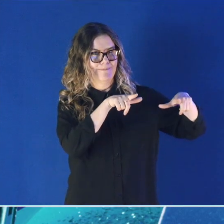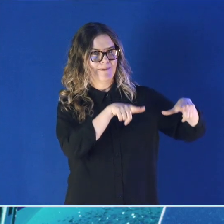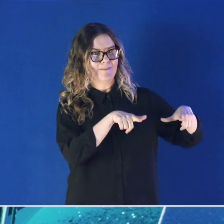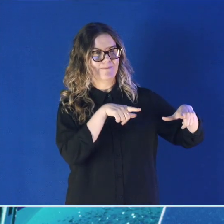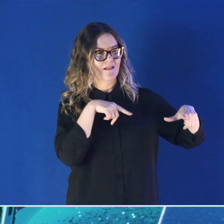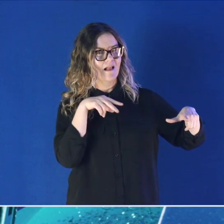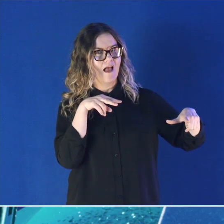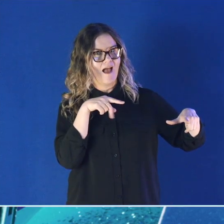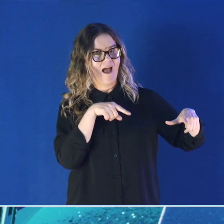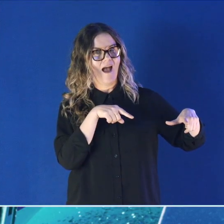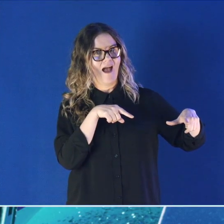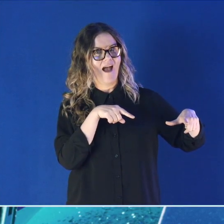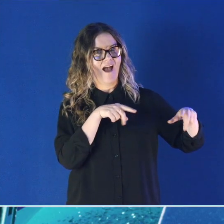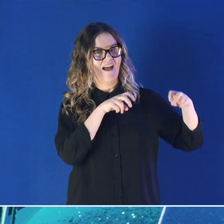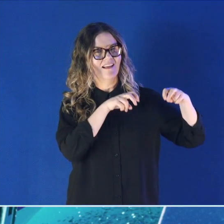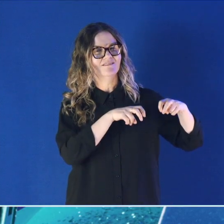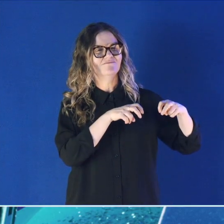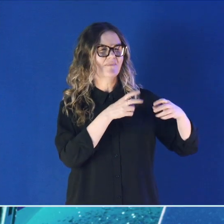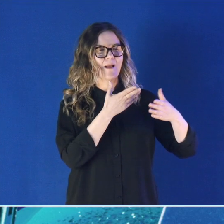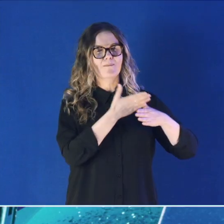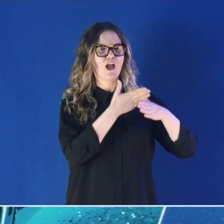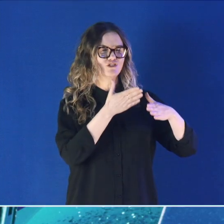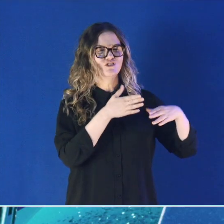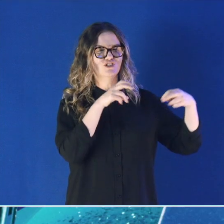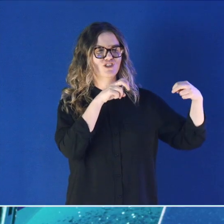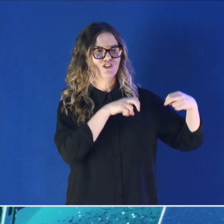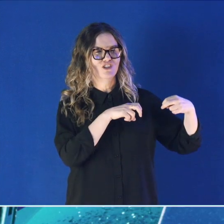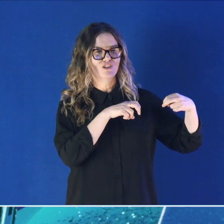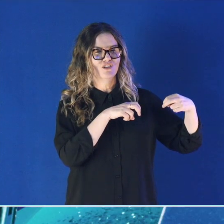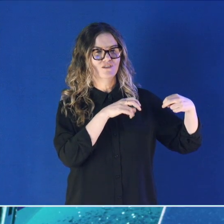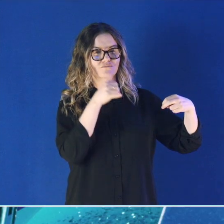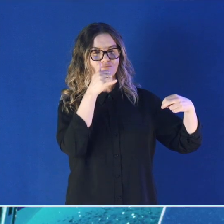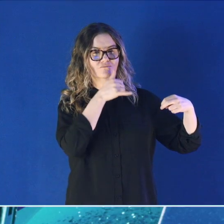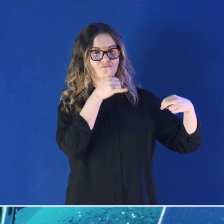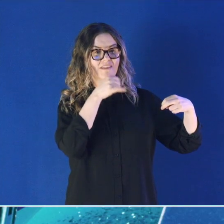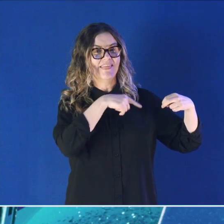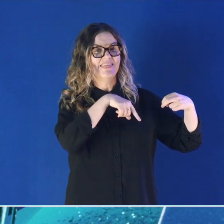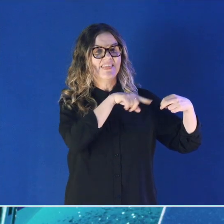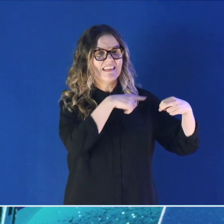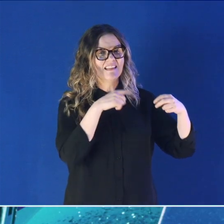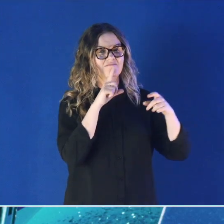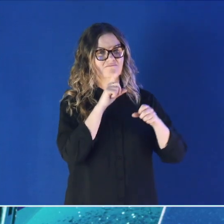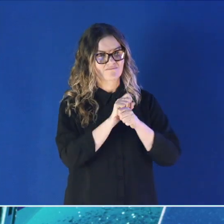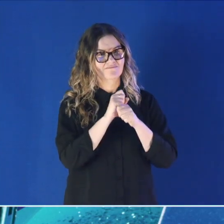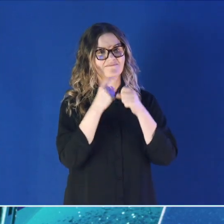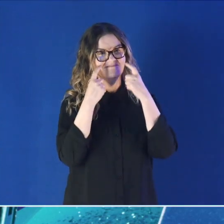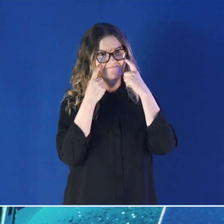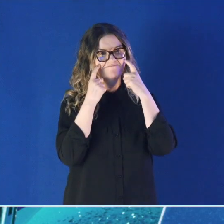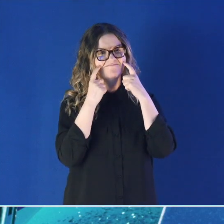And they were crying because their partners were experiencing live sports.